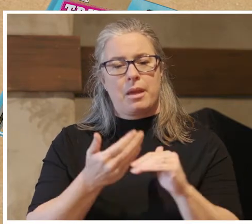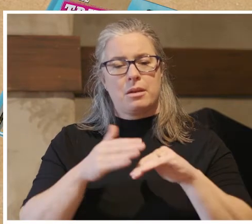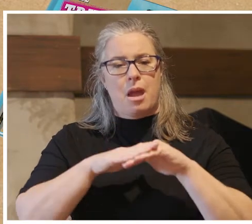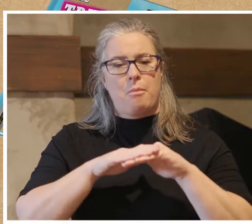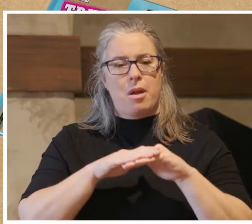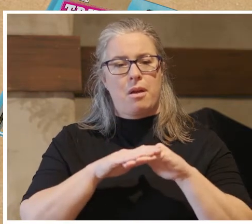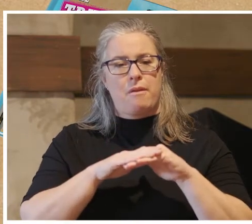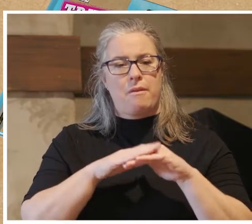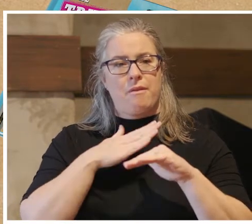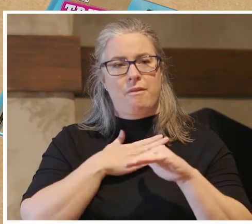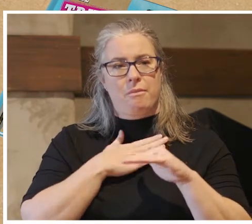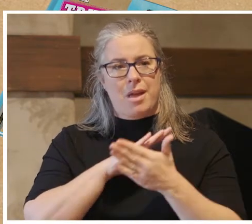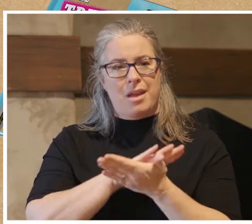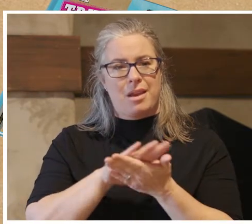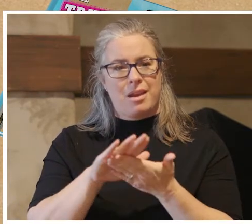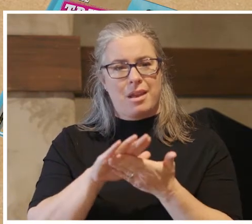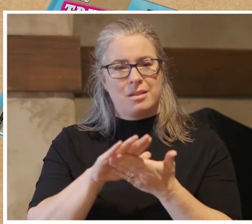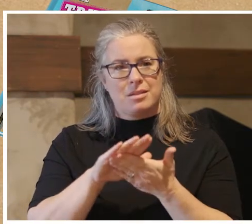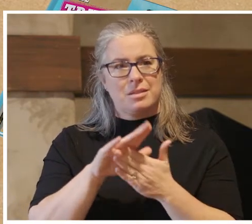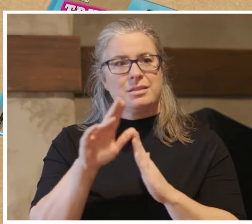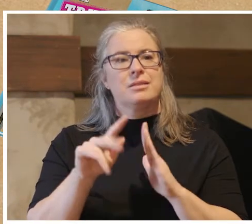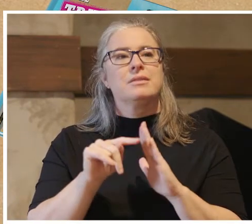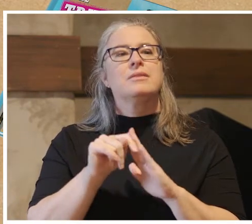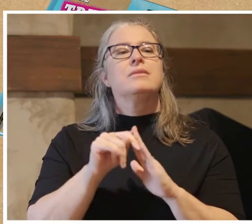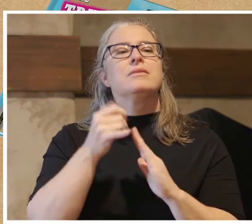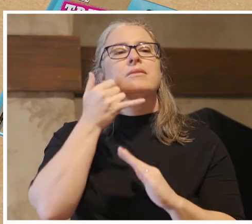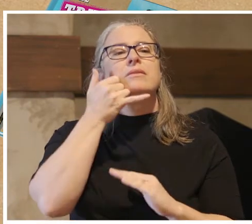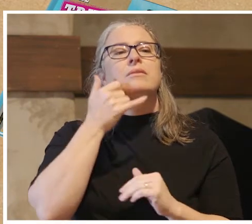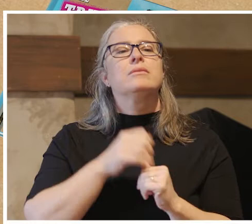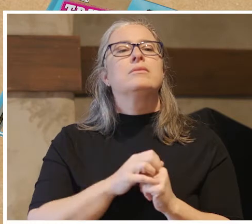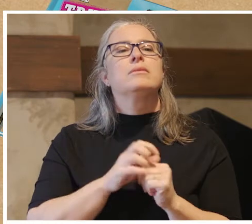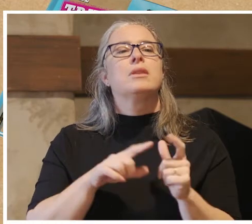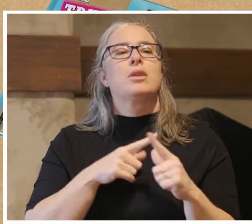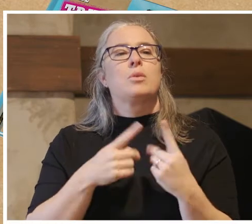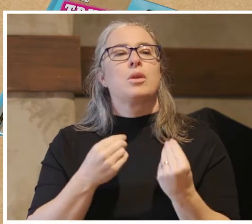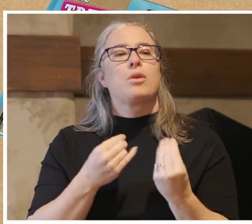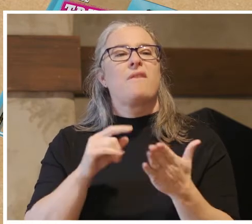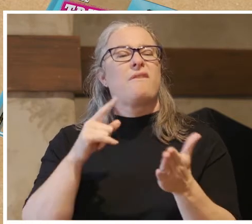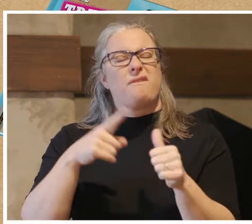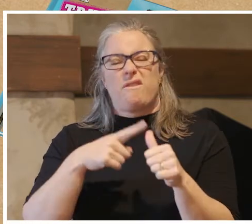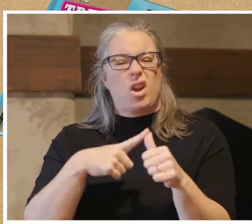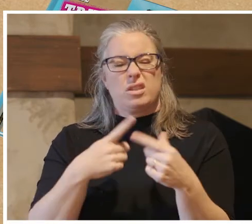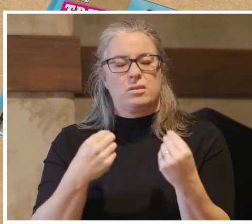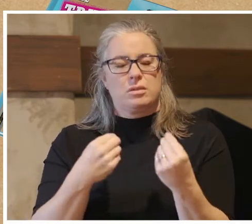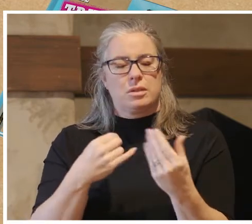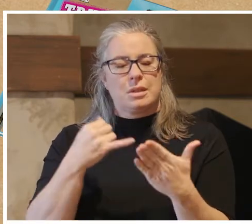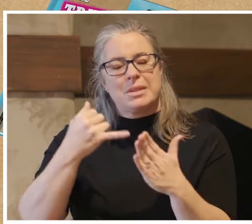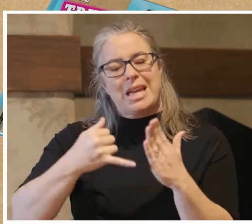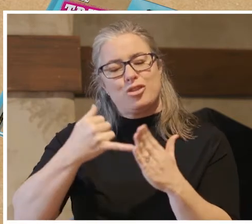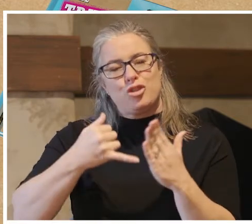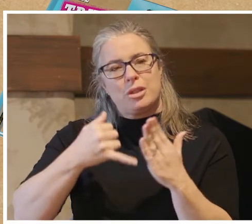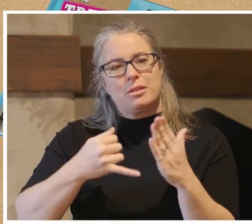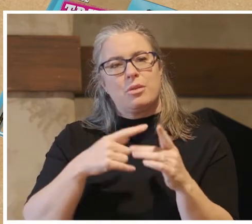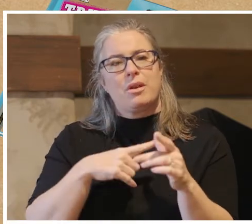on top of my nice photo here of Fitz. What we're gonna do is first, we're just gonna do some sketching